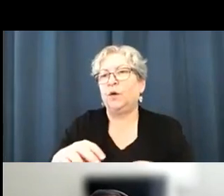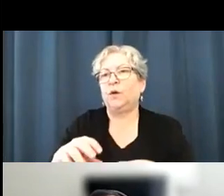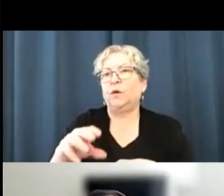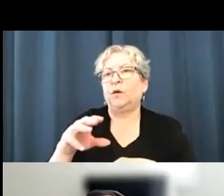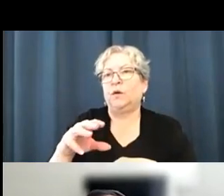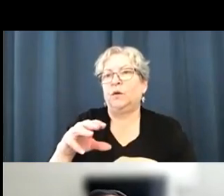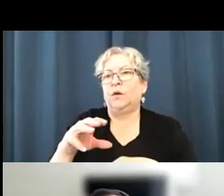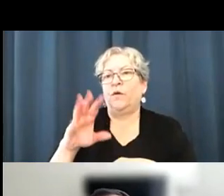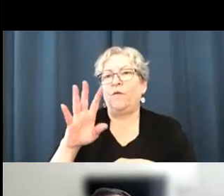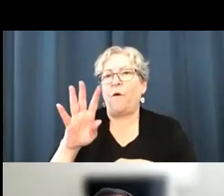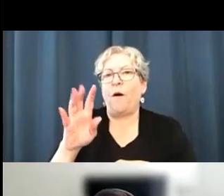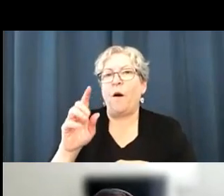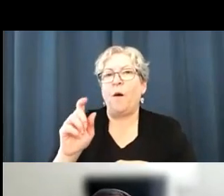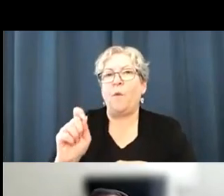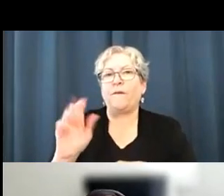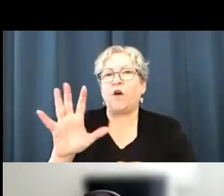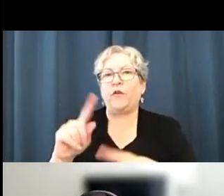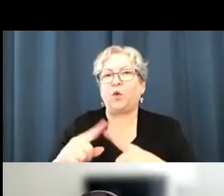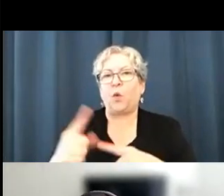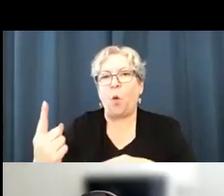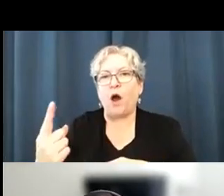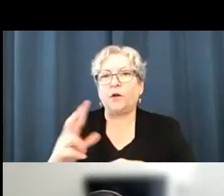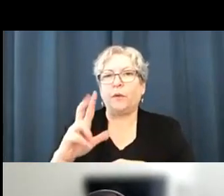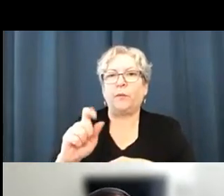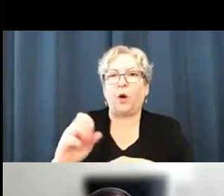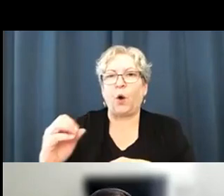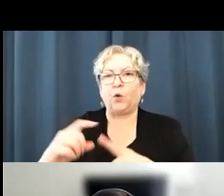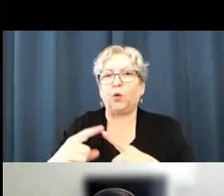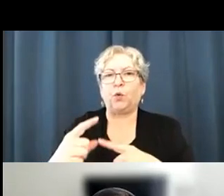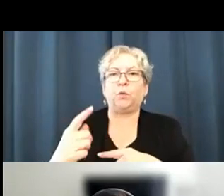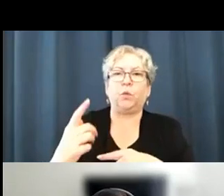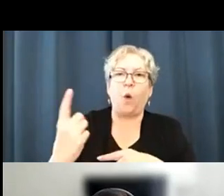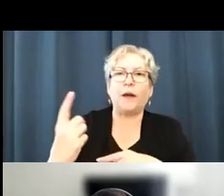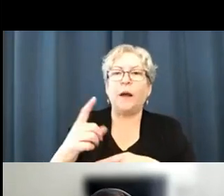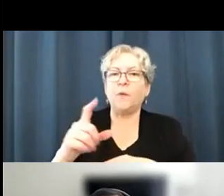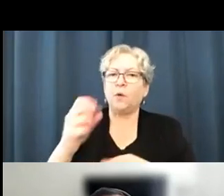but I also always like to say, you can trust your eyes for this as well. If something looks low contrast, it probably is.